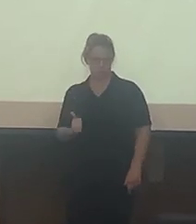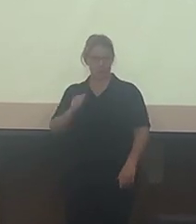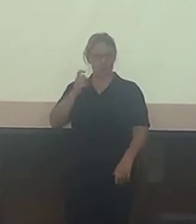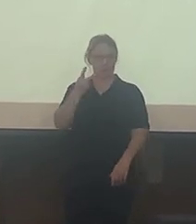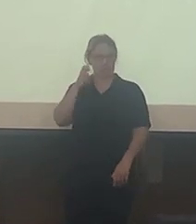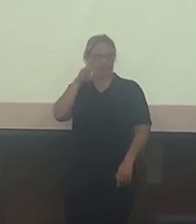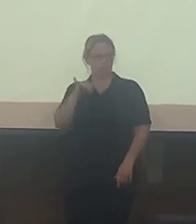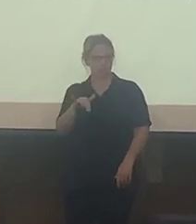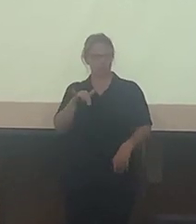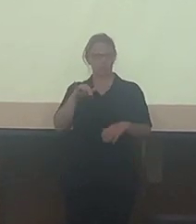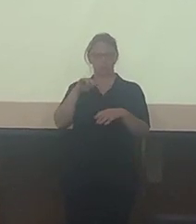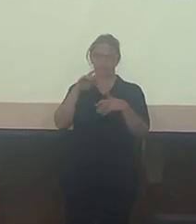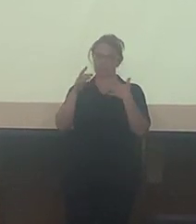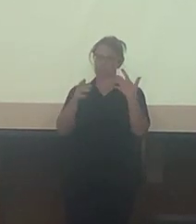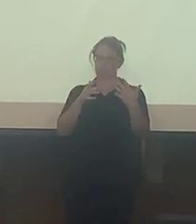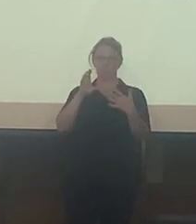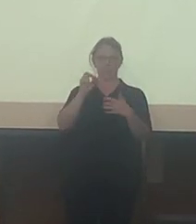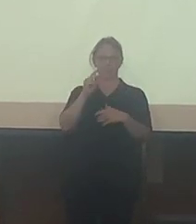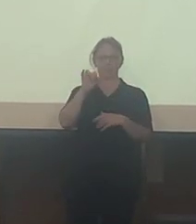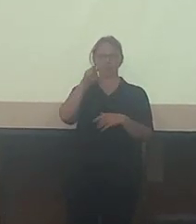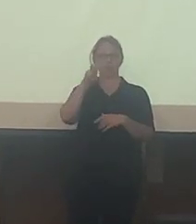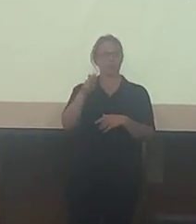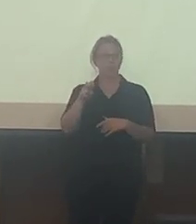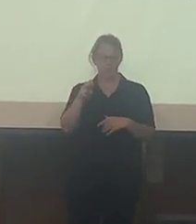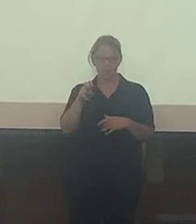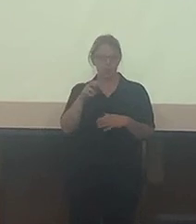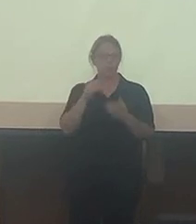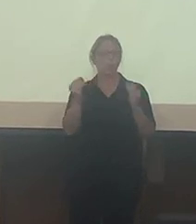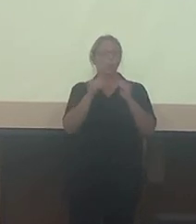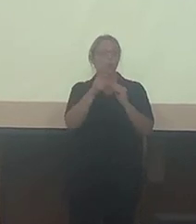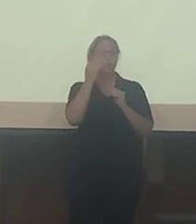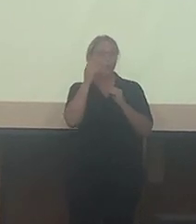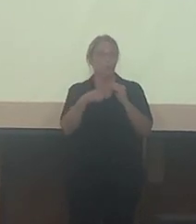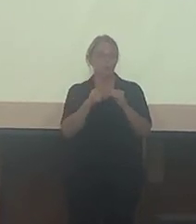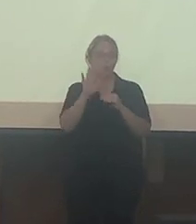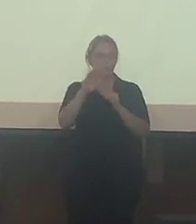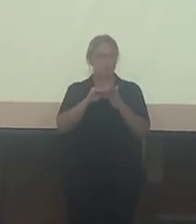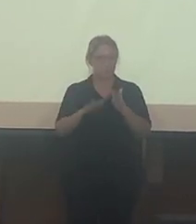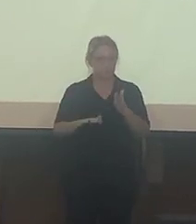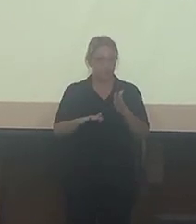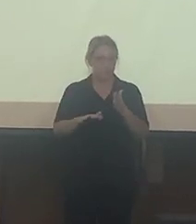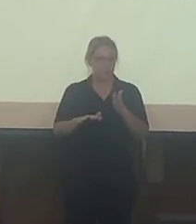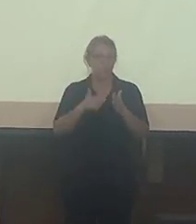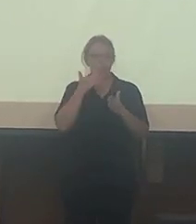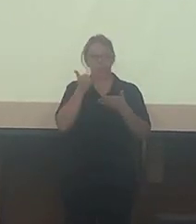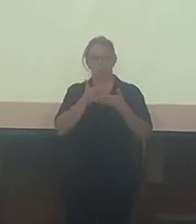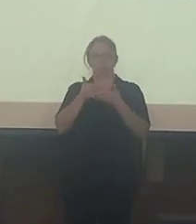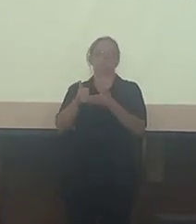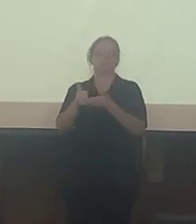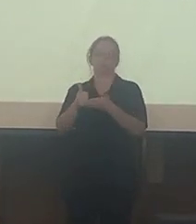a conductive the more you know about your student the more helpful this part of it is and so when